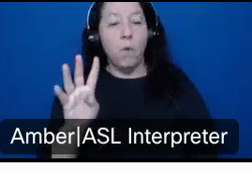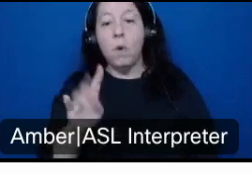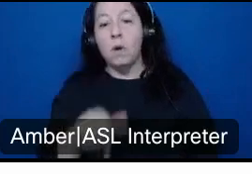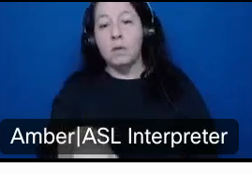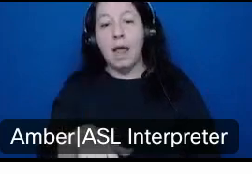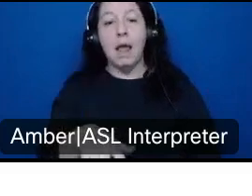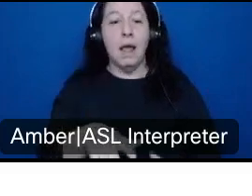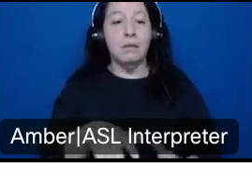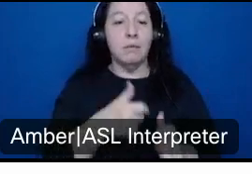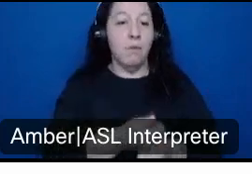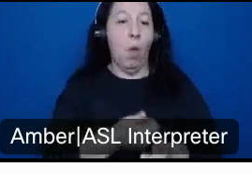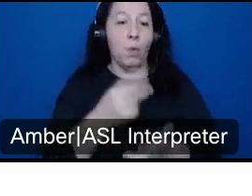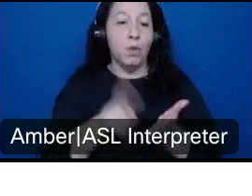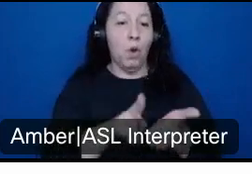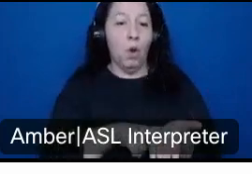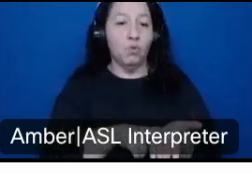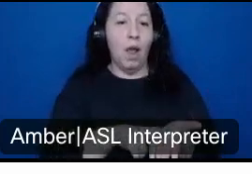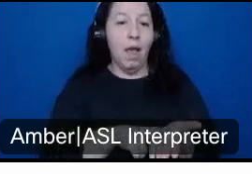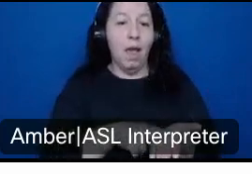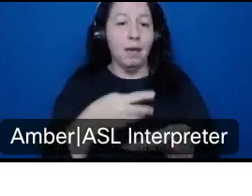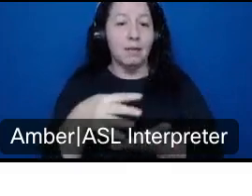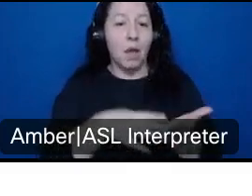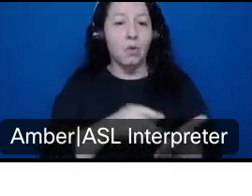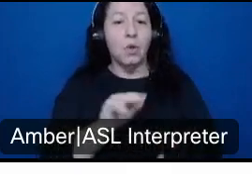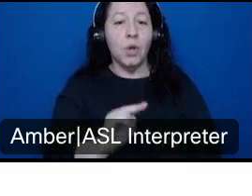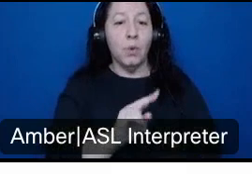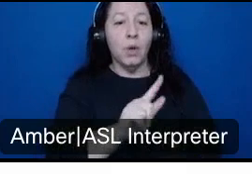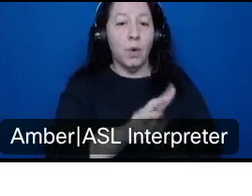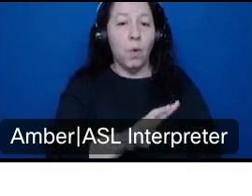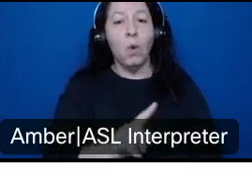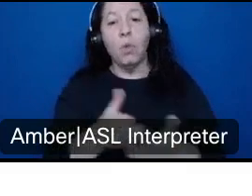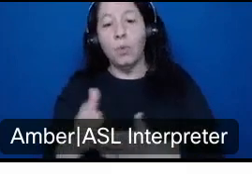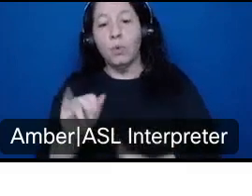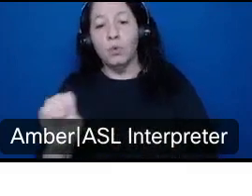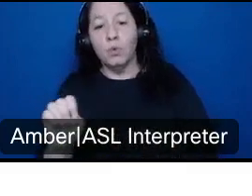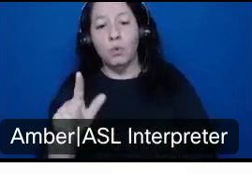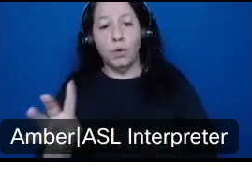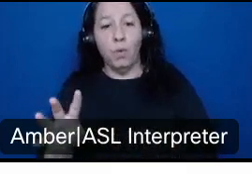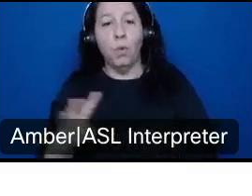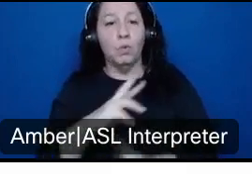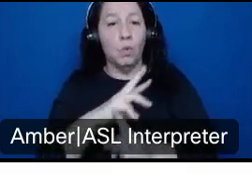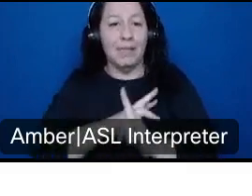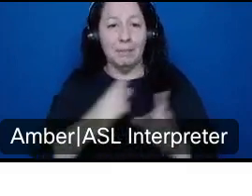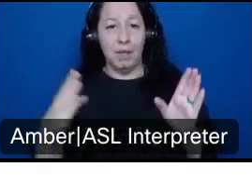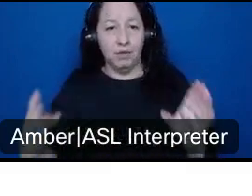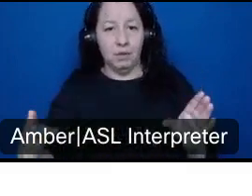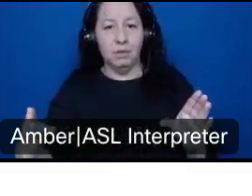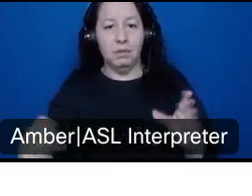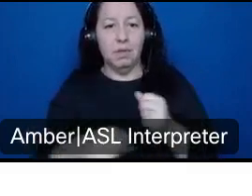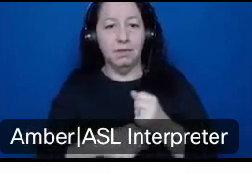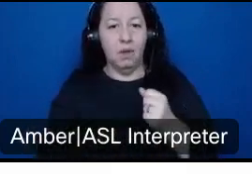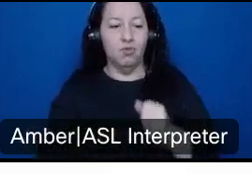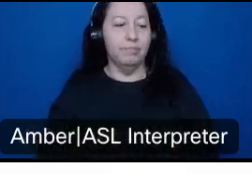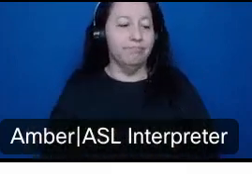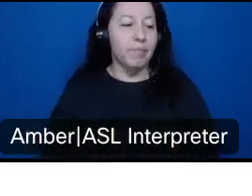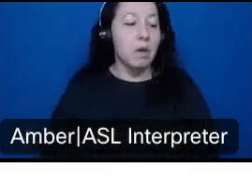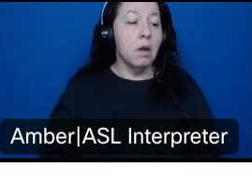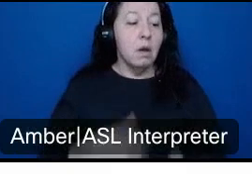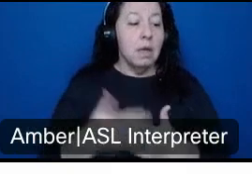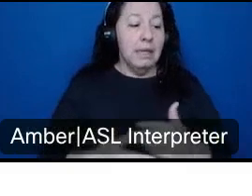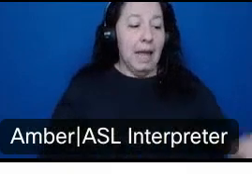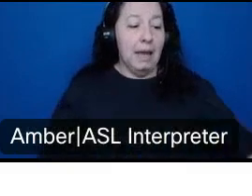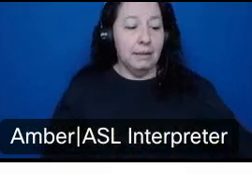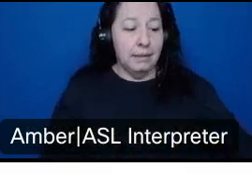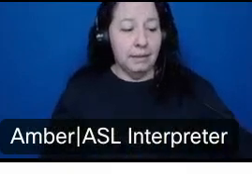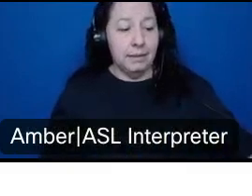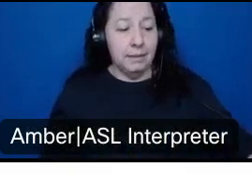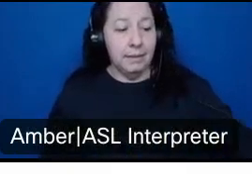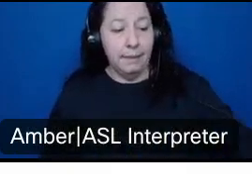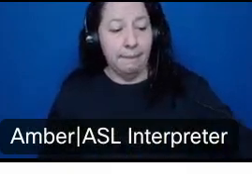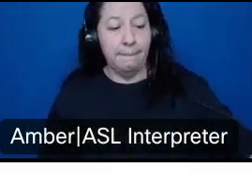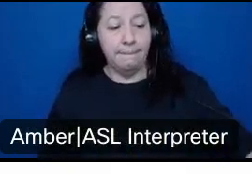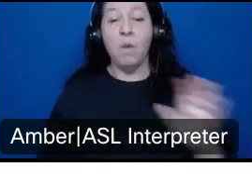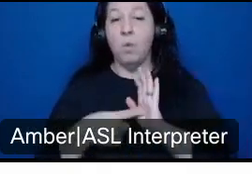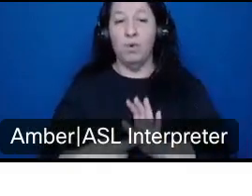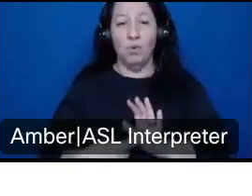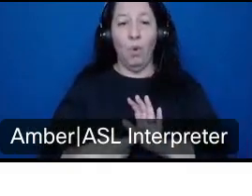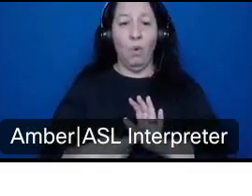According to the contract schedule, January 24th through during the 24. so that's the 6 month extension. And the next slide we're showing just the history of the dollars. Um.